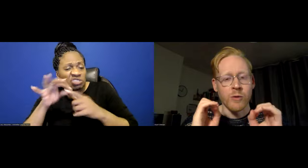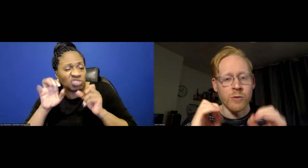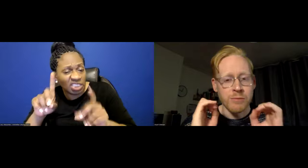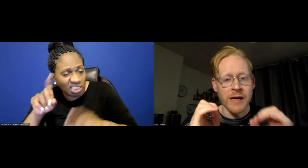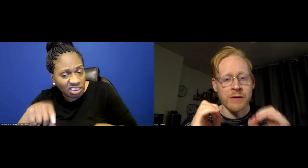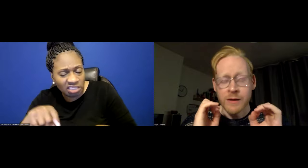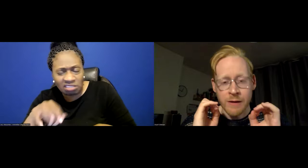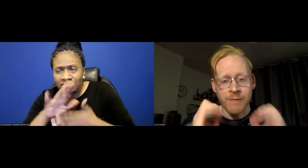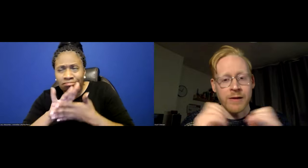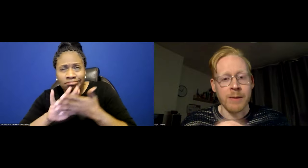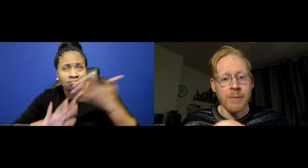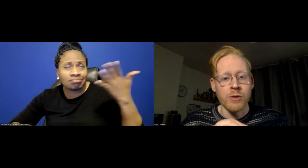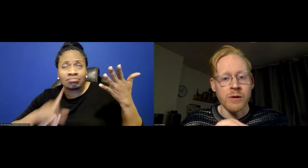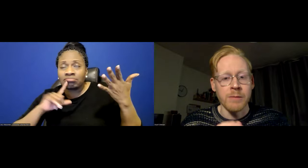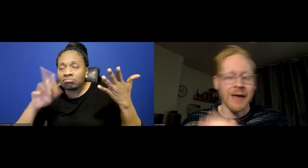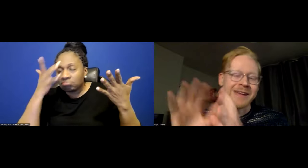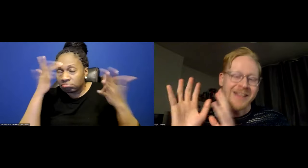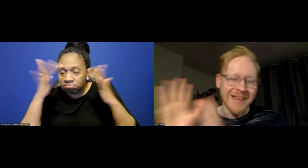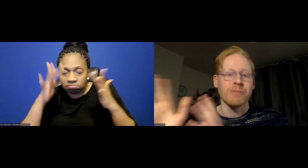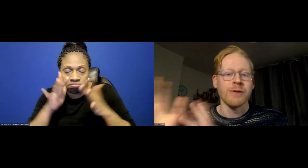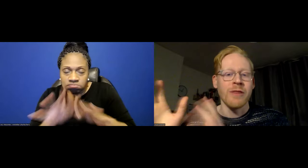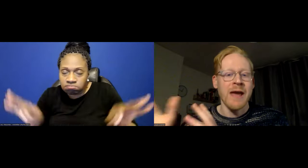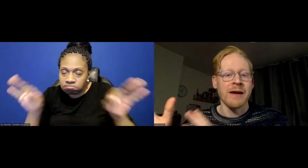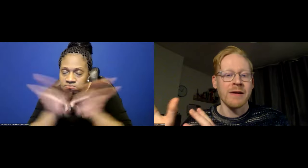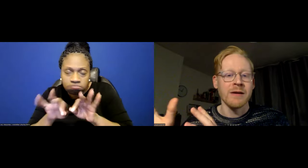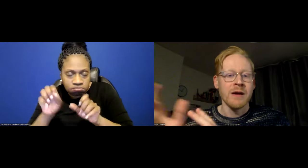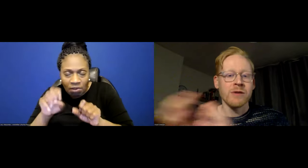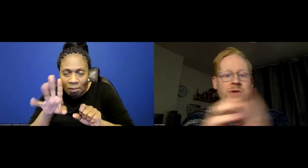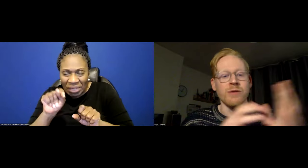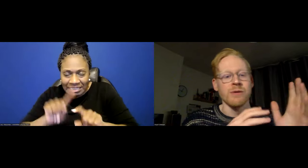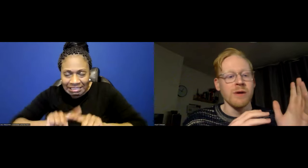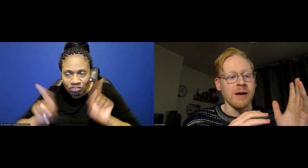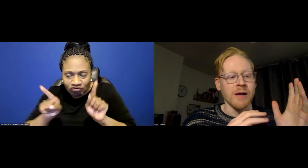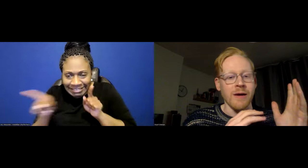all brilliant and vitally important. But that is a different thing to, you know,